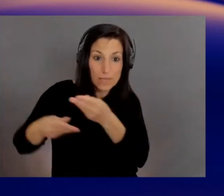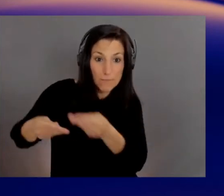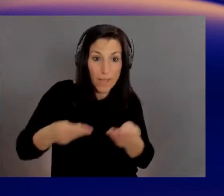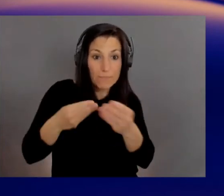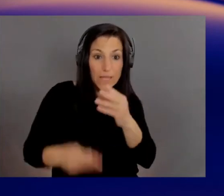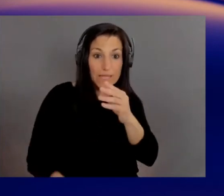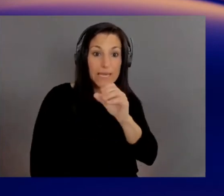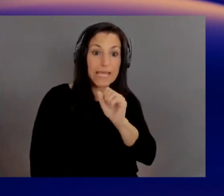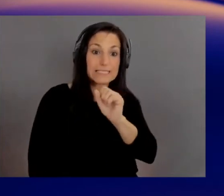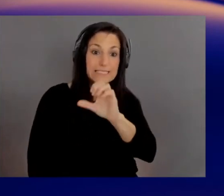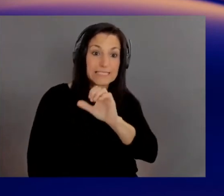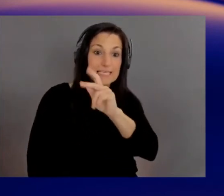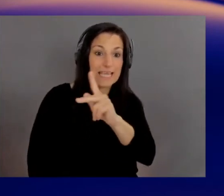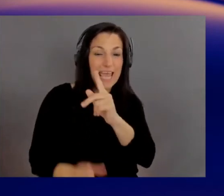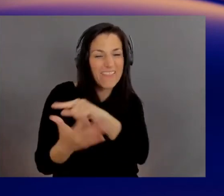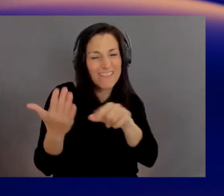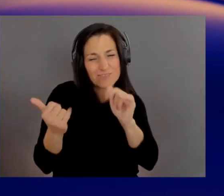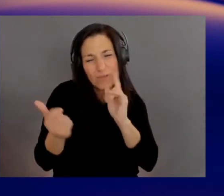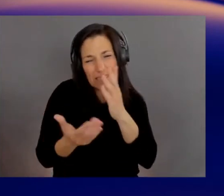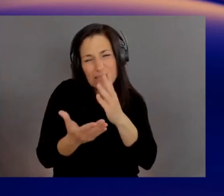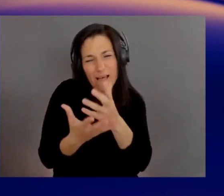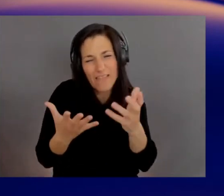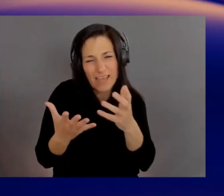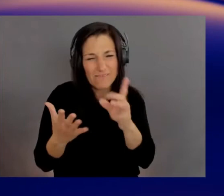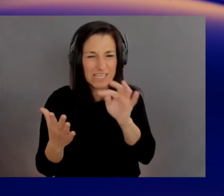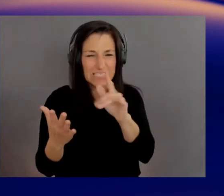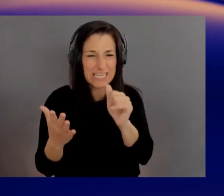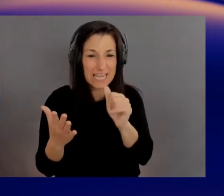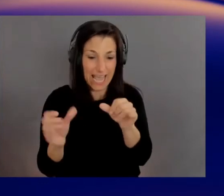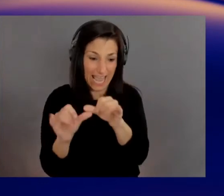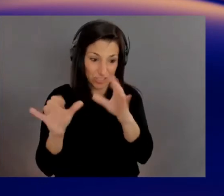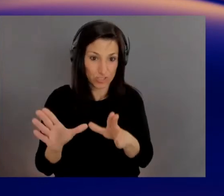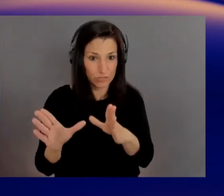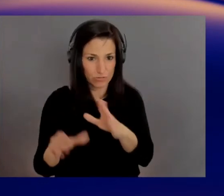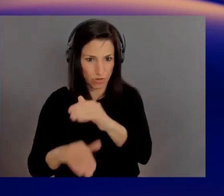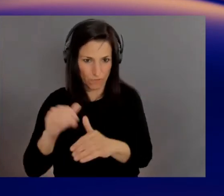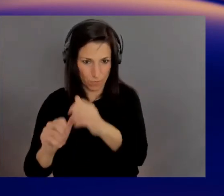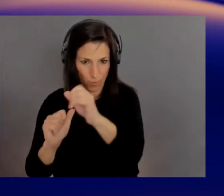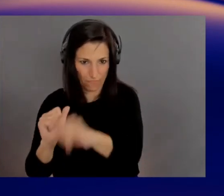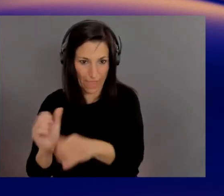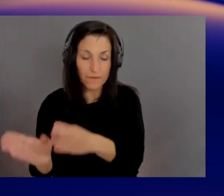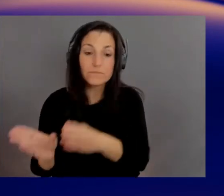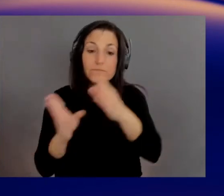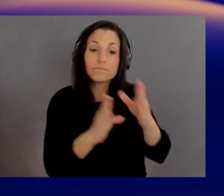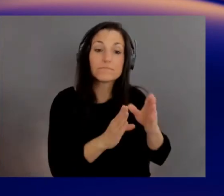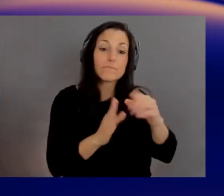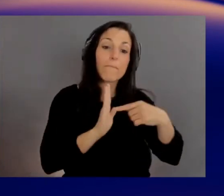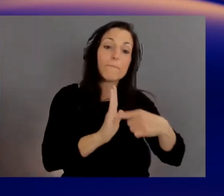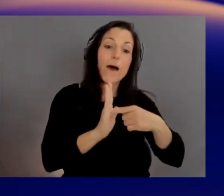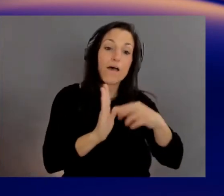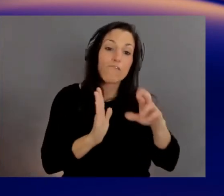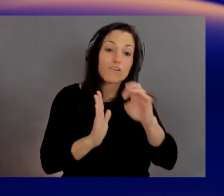are really comfortable with. And then there's also model registry which is a central managed metadata store for information